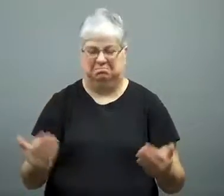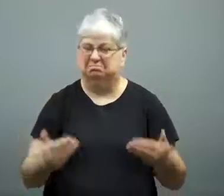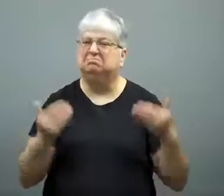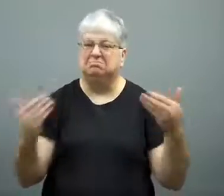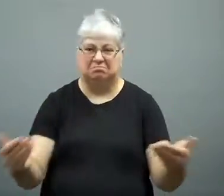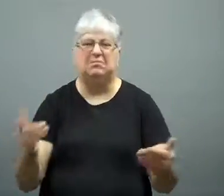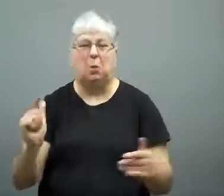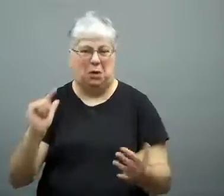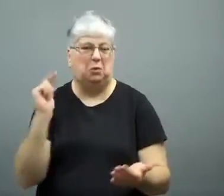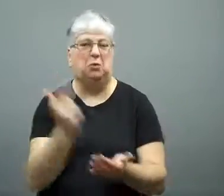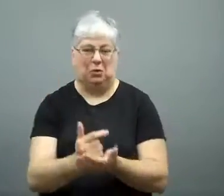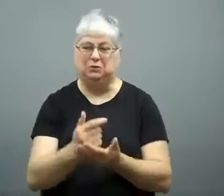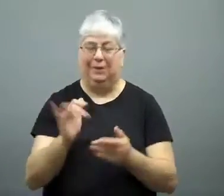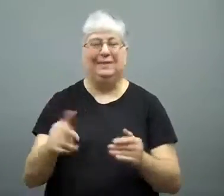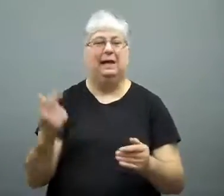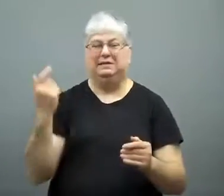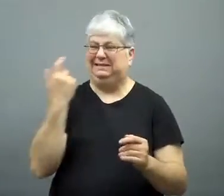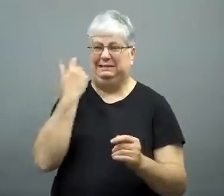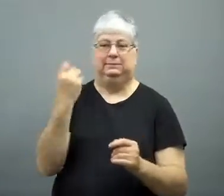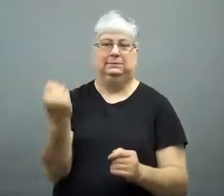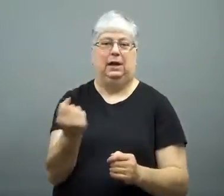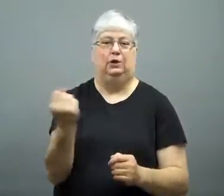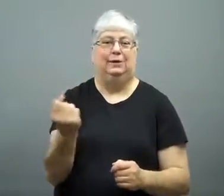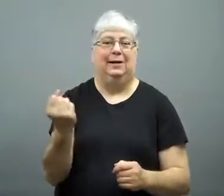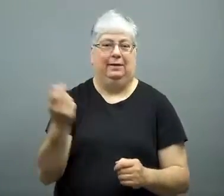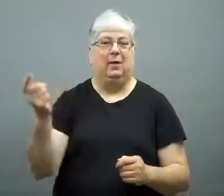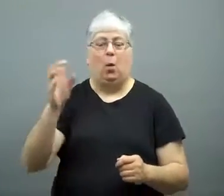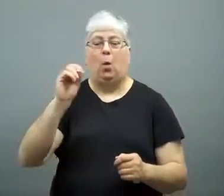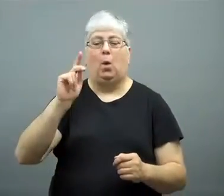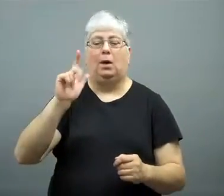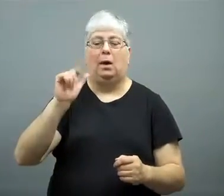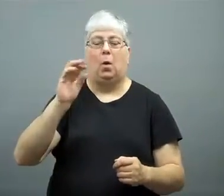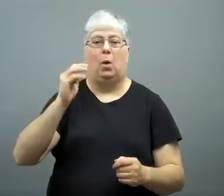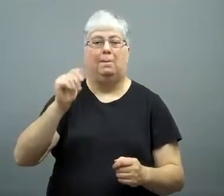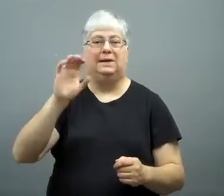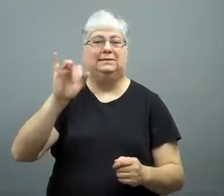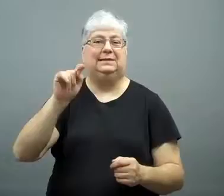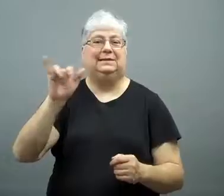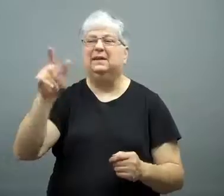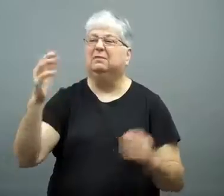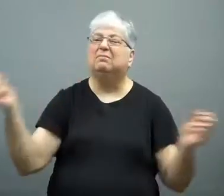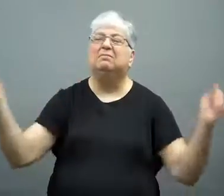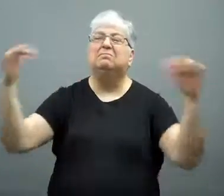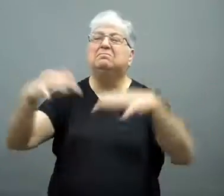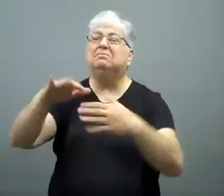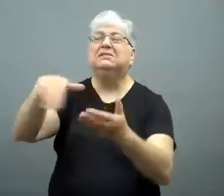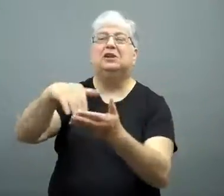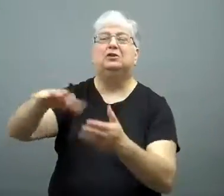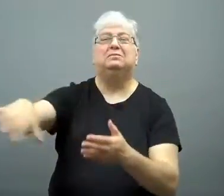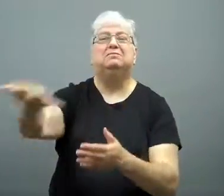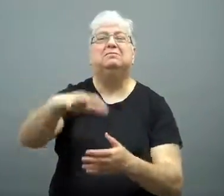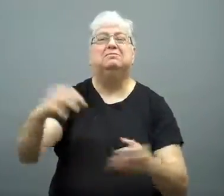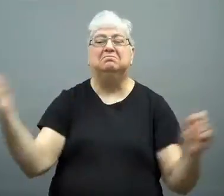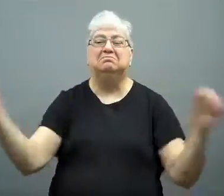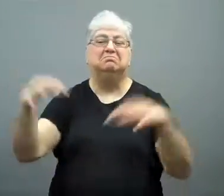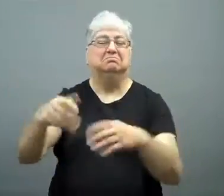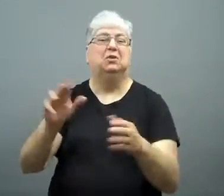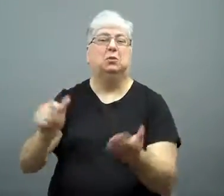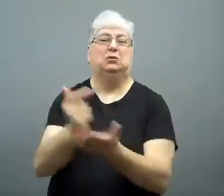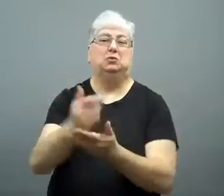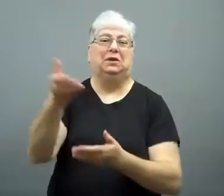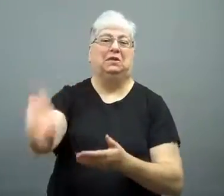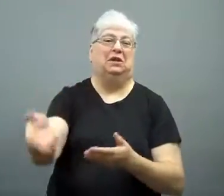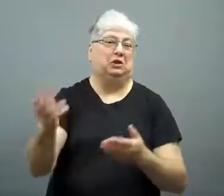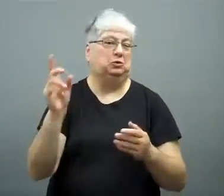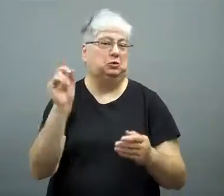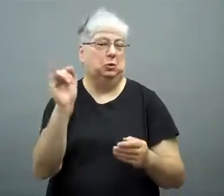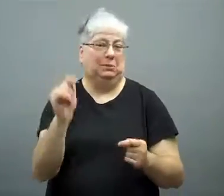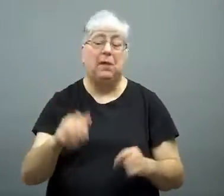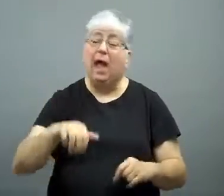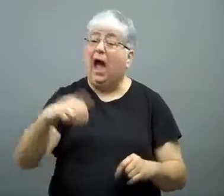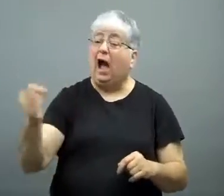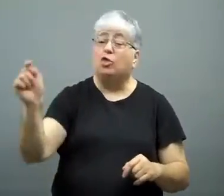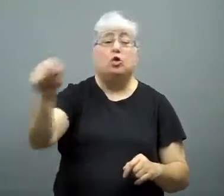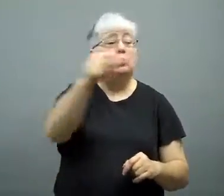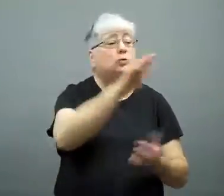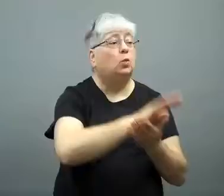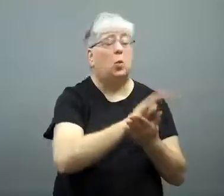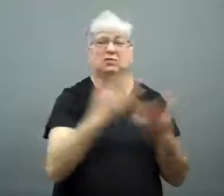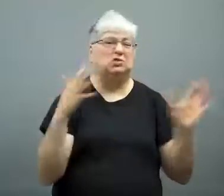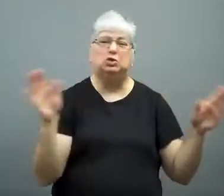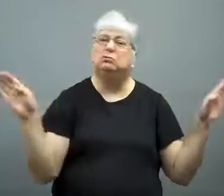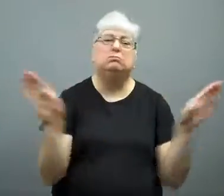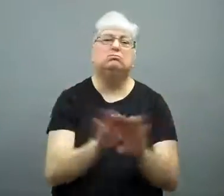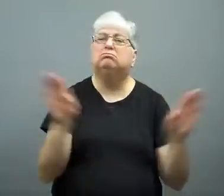They did that on Saturday at a convention center in Oklahoma City.